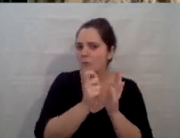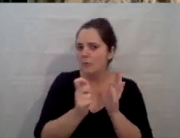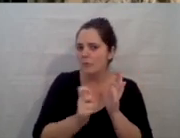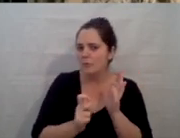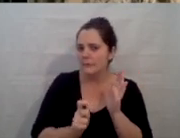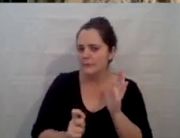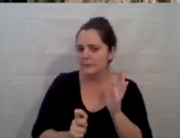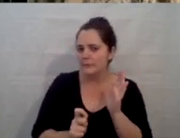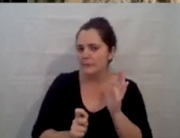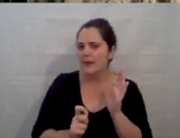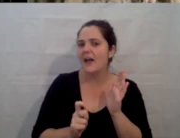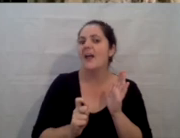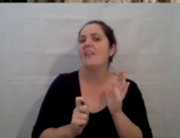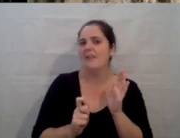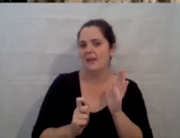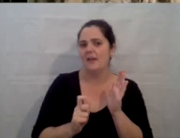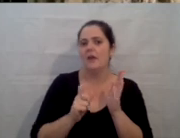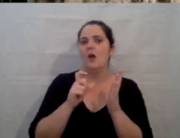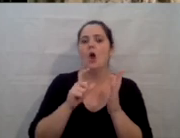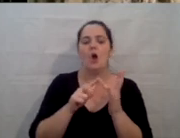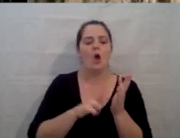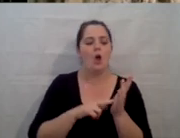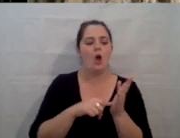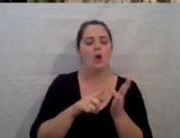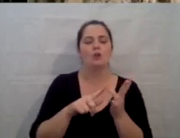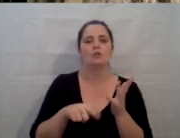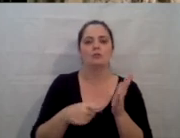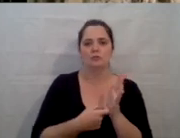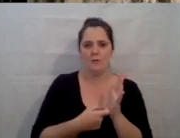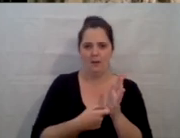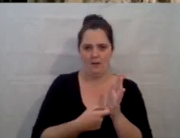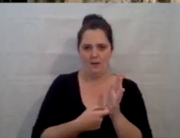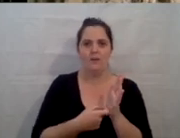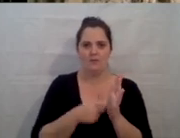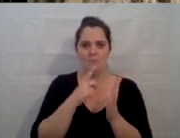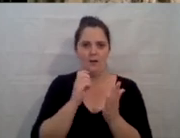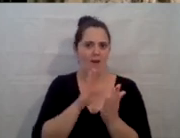on top of that figure. Did my microphone go off? There we go, can you still hear me everybody?